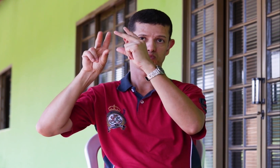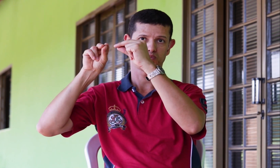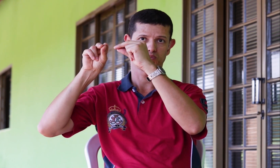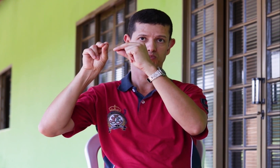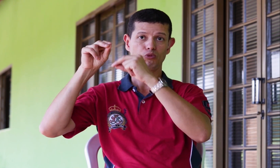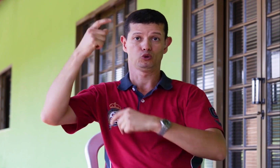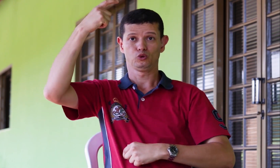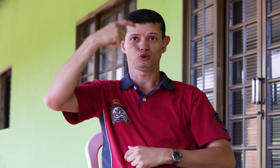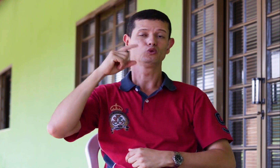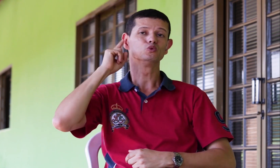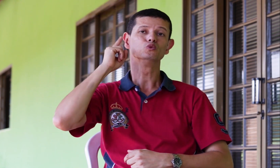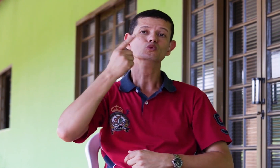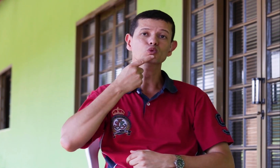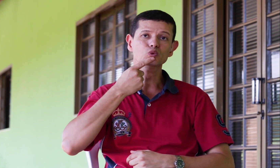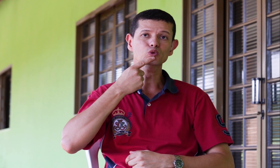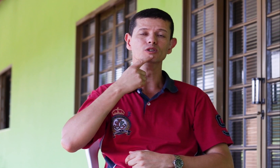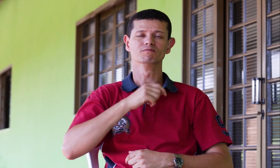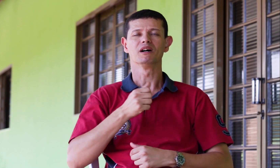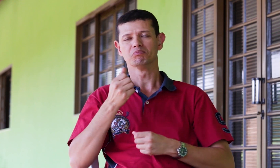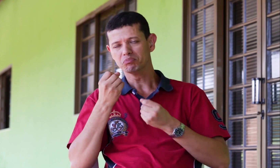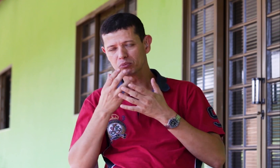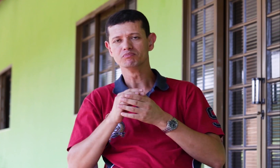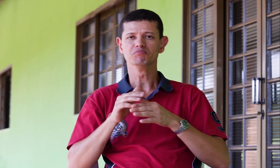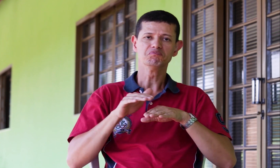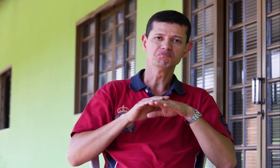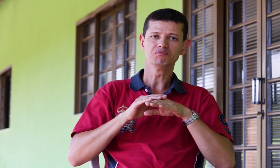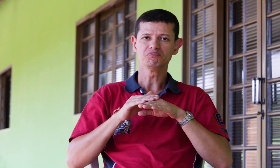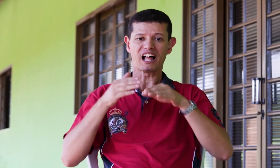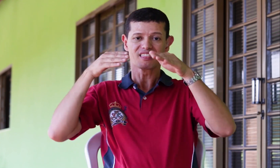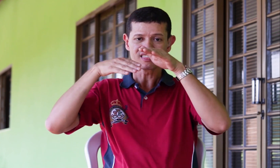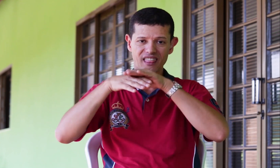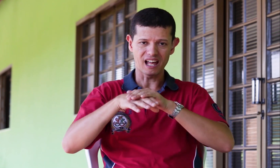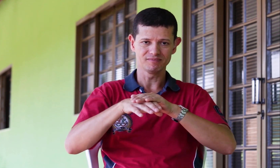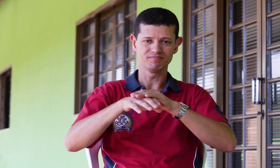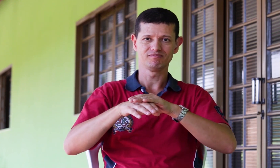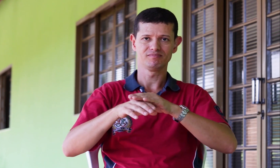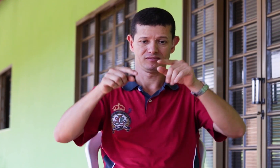and explained to her that I was deaf. While they talked, I got into the classroom.